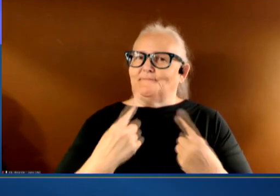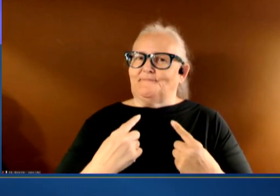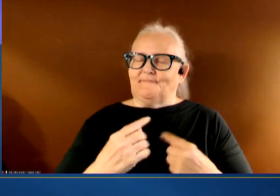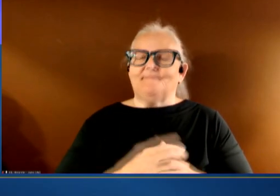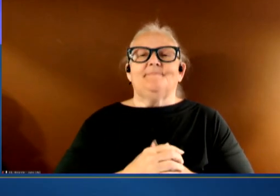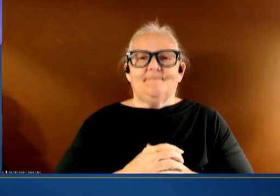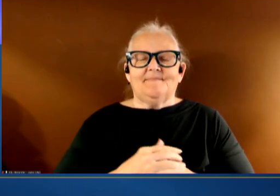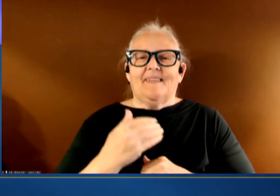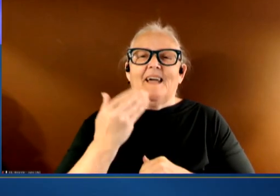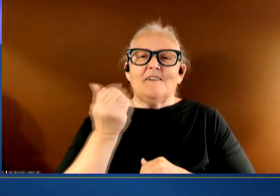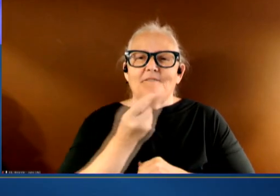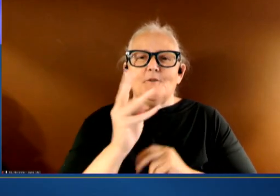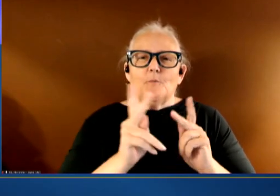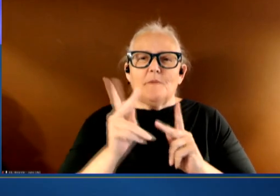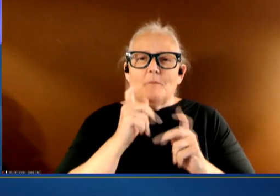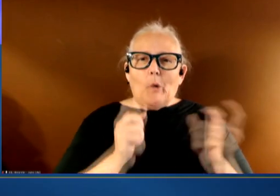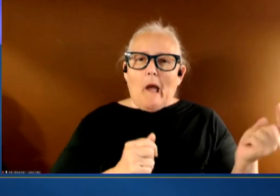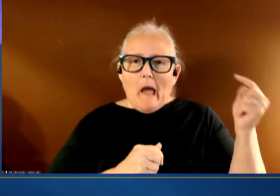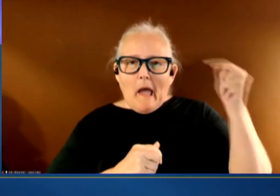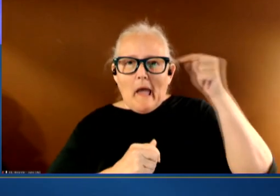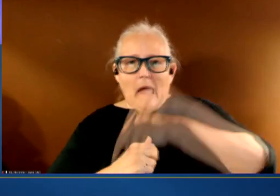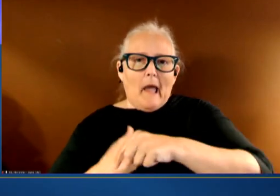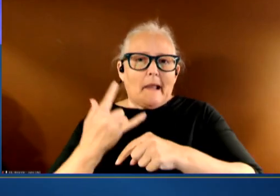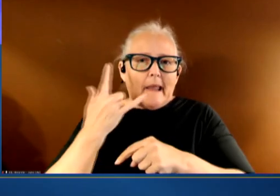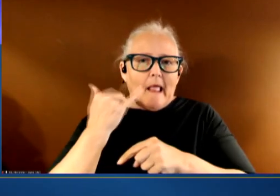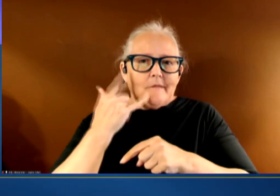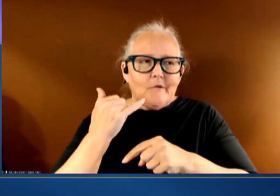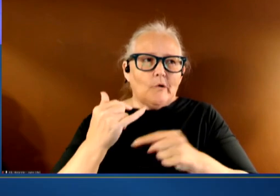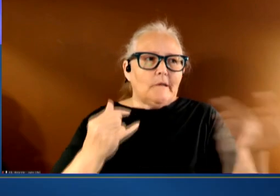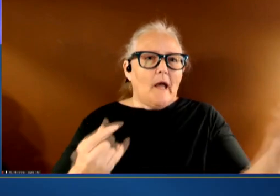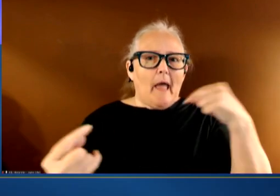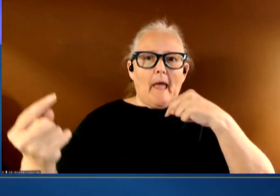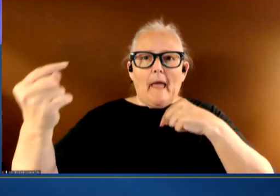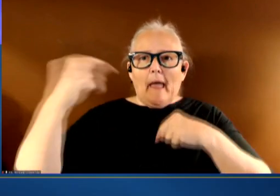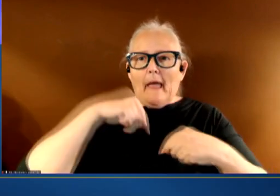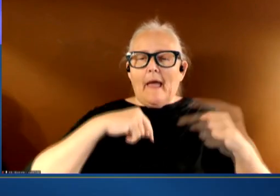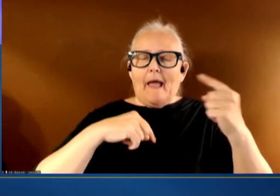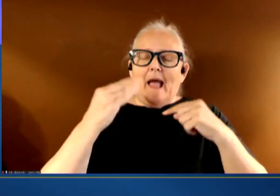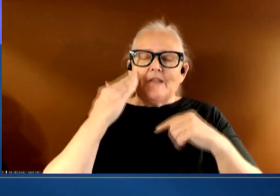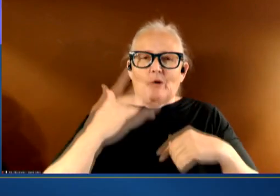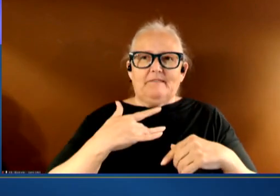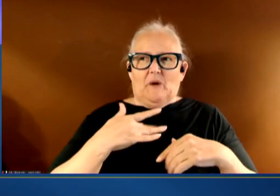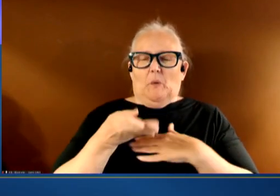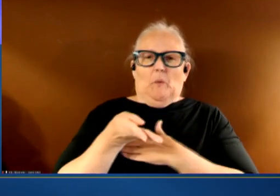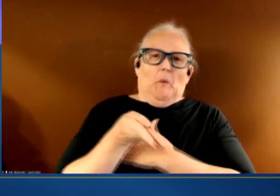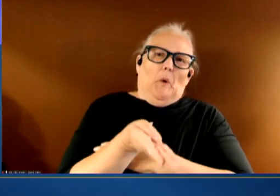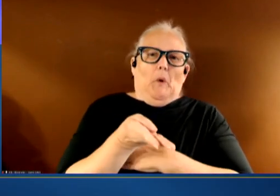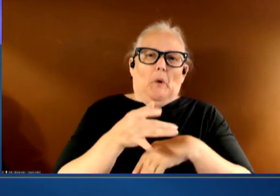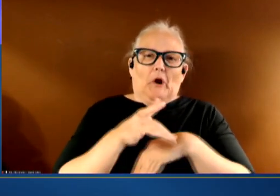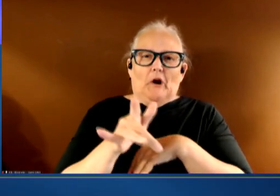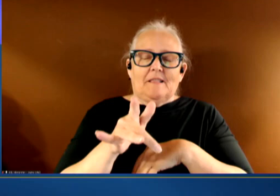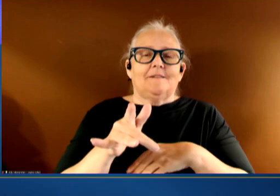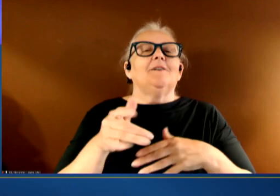here from California, other places, so it's very early . We welcome them being here. So,